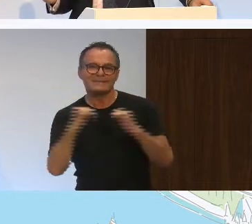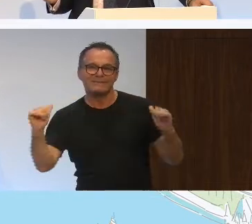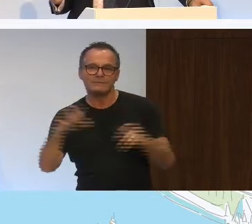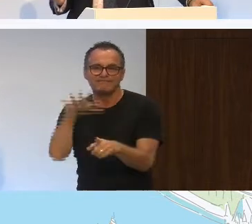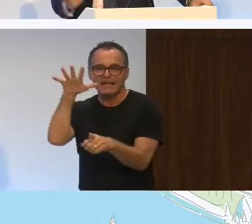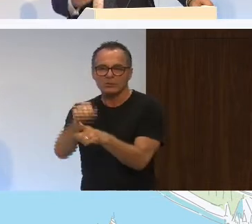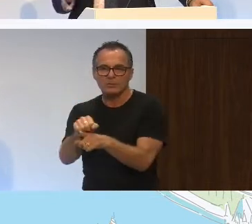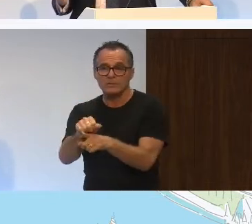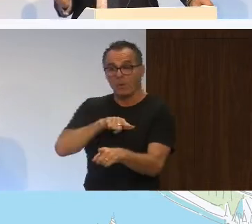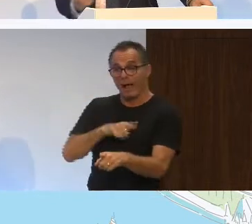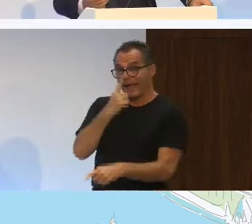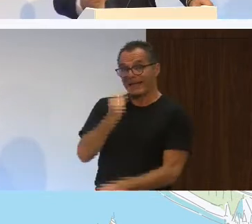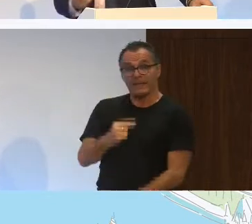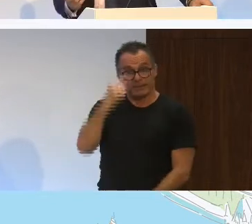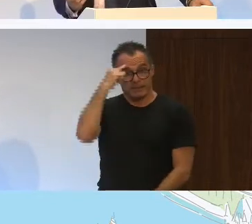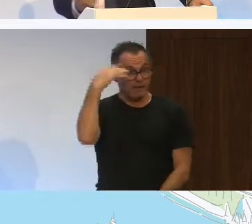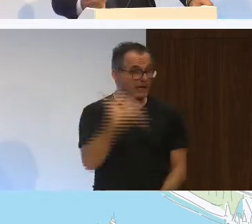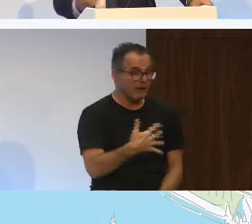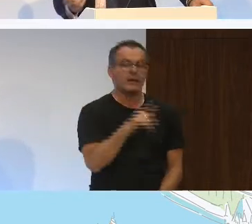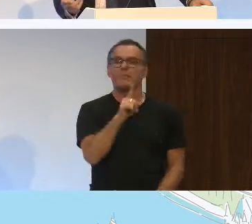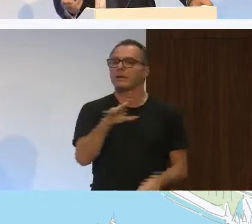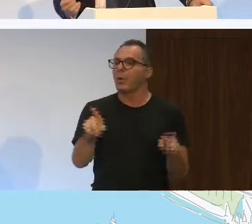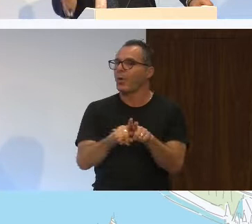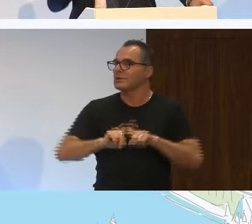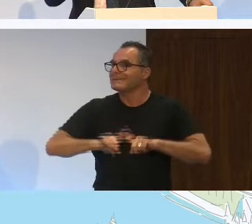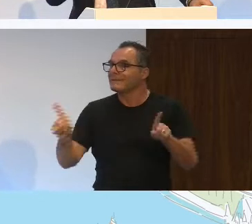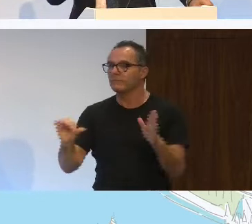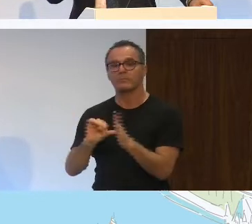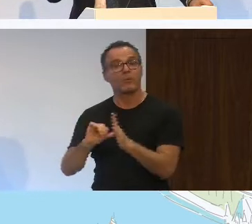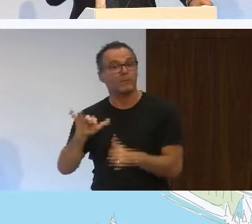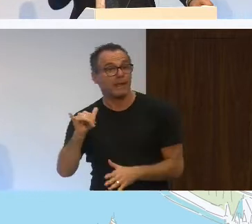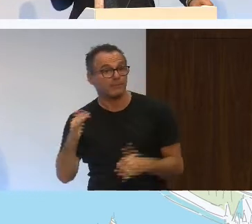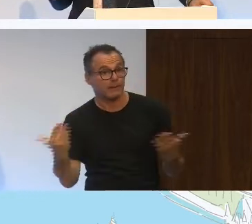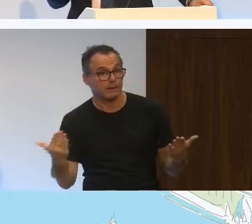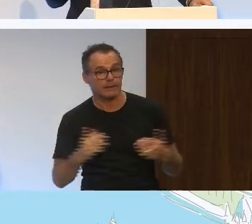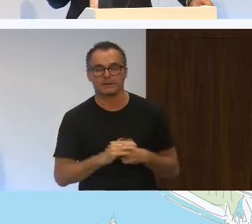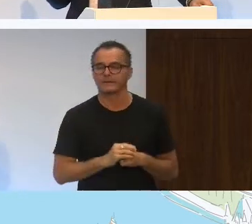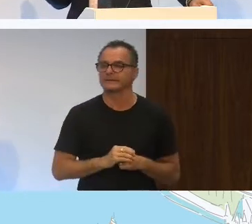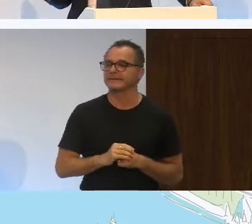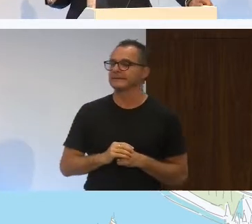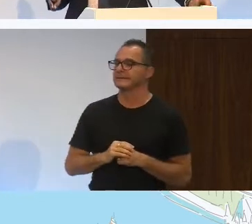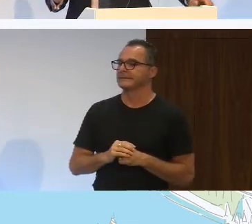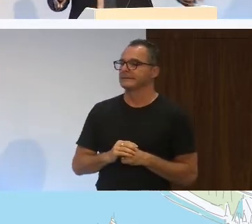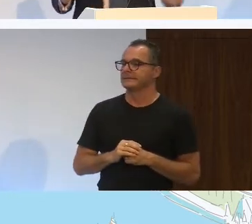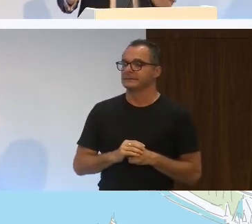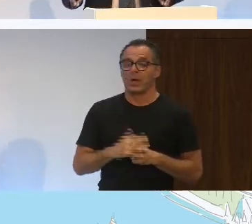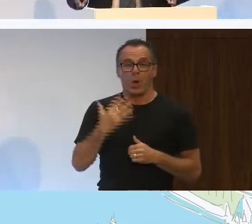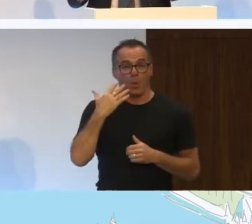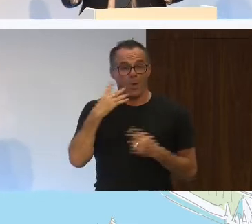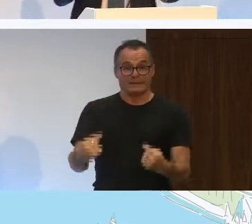because it might be migraine, but it might also be something else. And when the episodes are medium to long term,